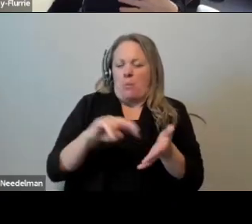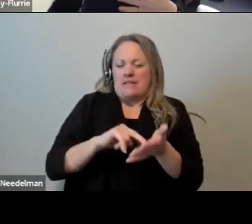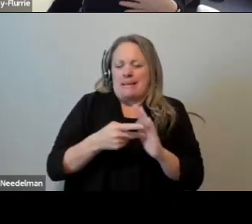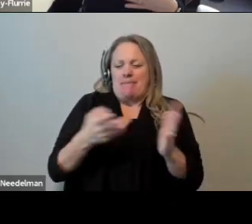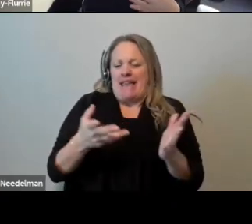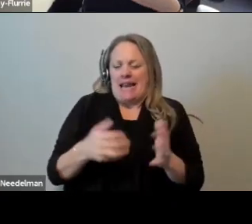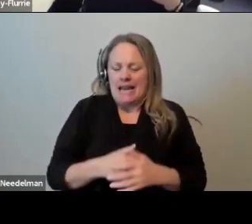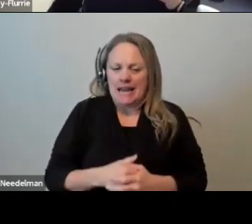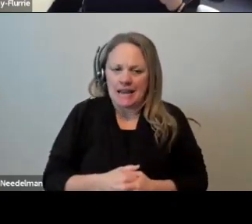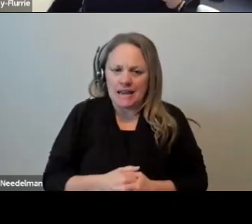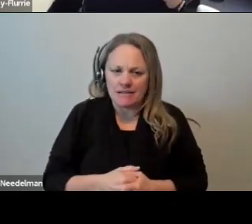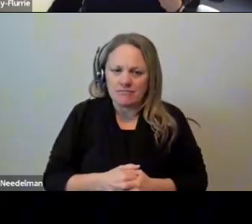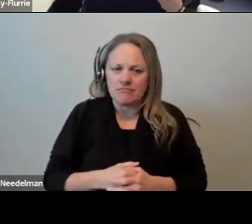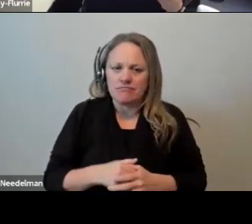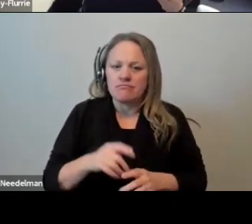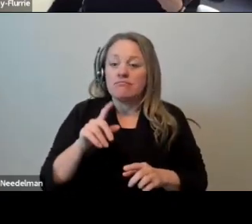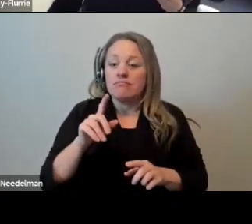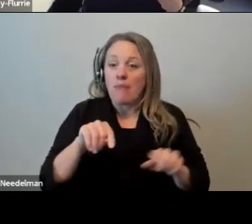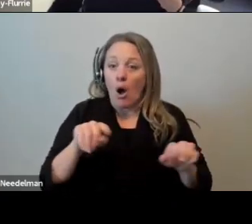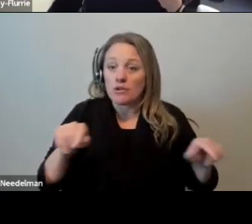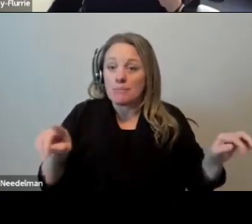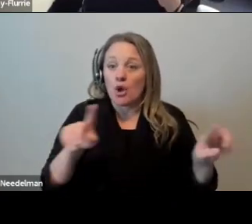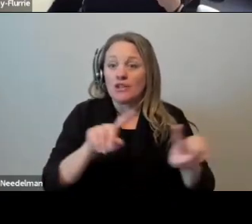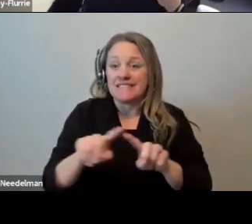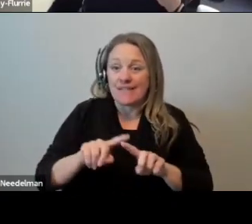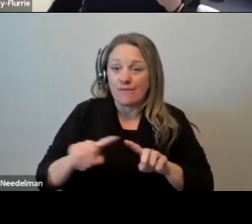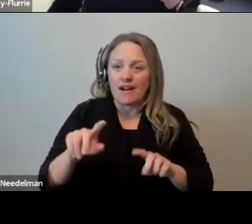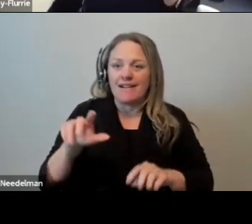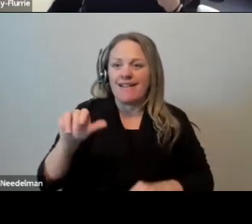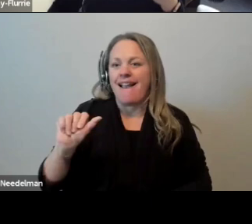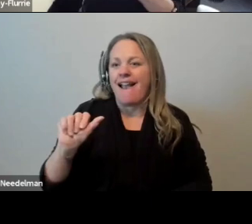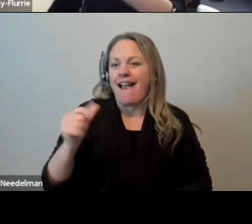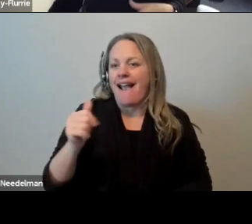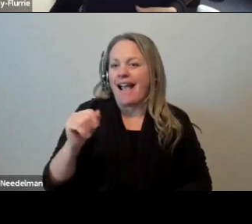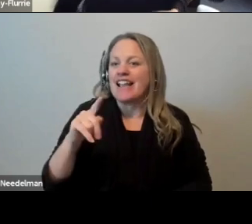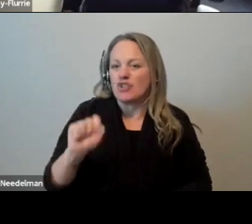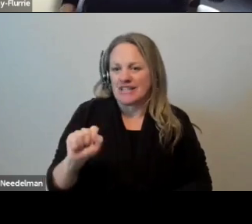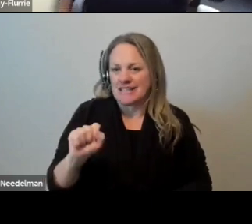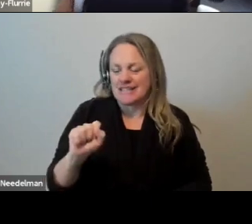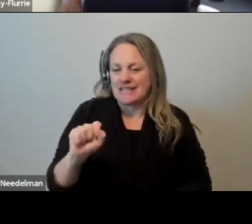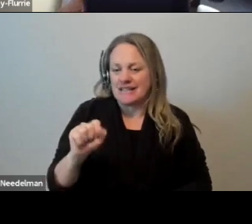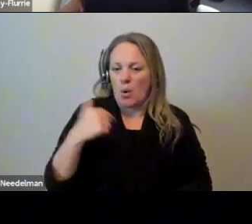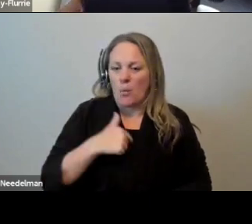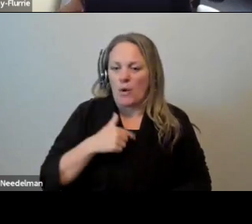there are multiple different agents that I think we are already seeing implications of.